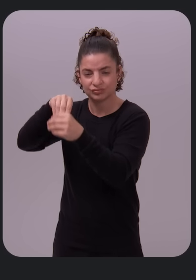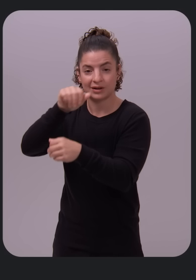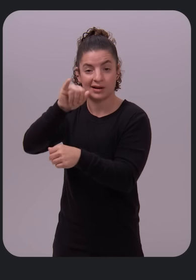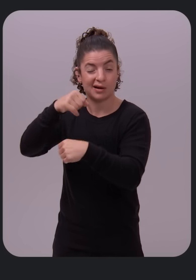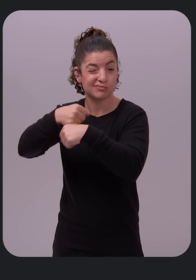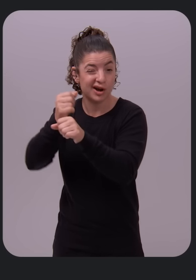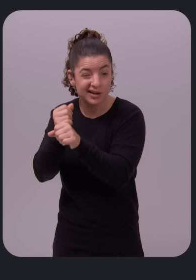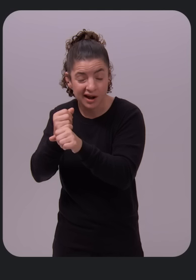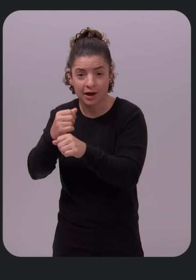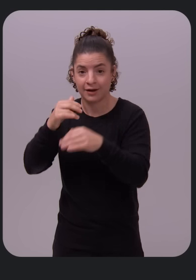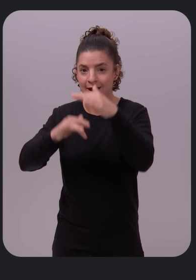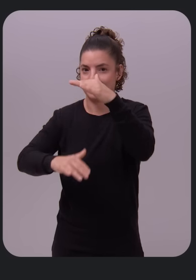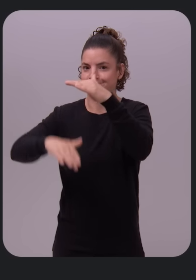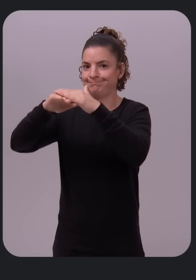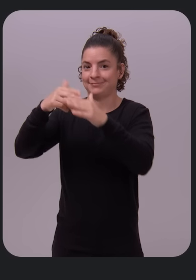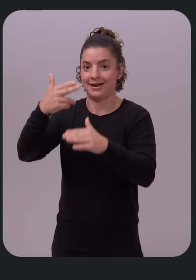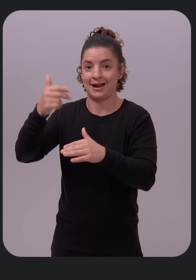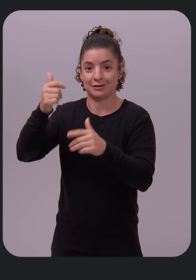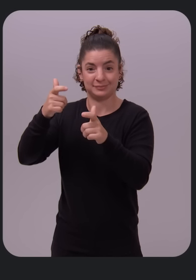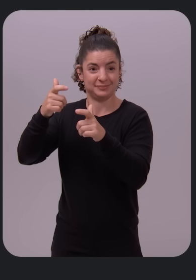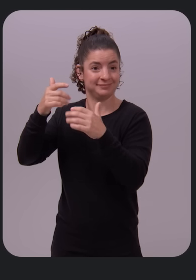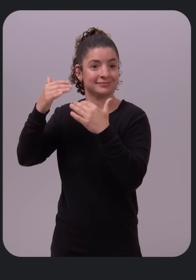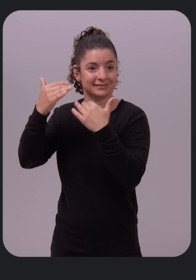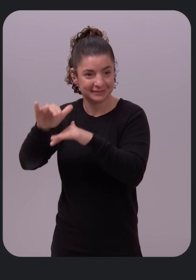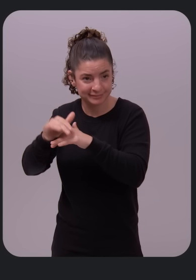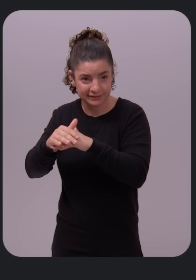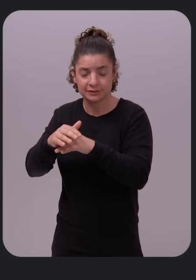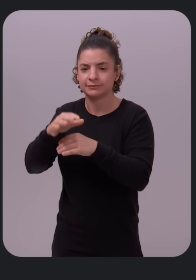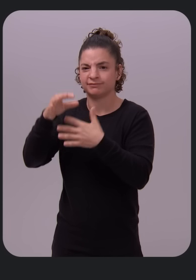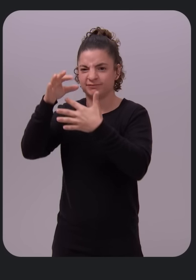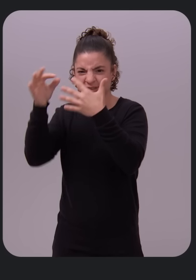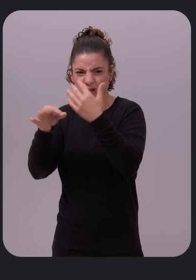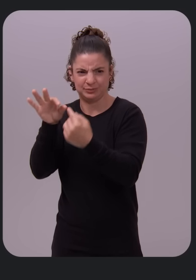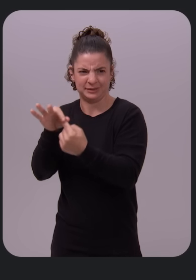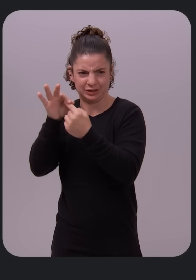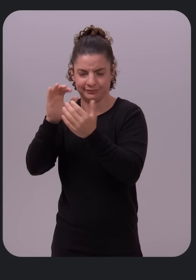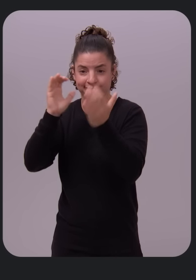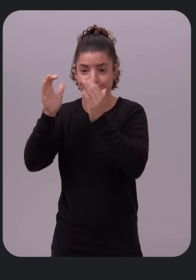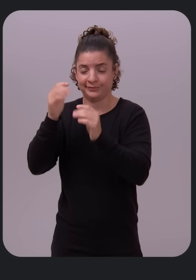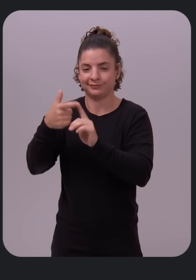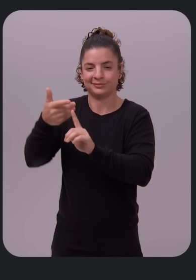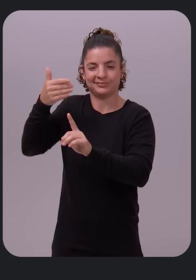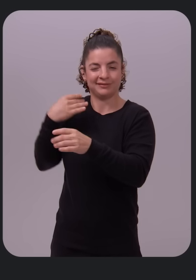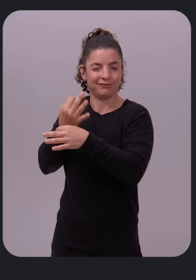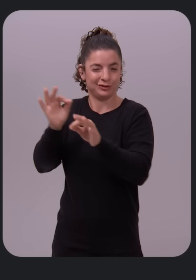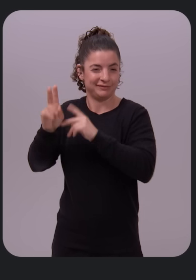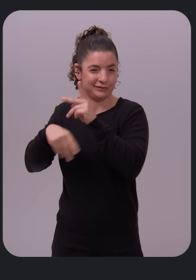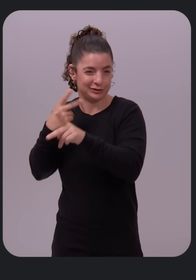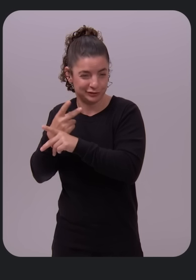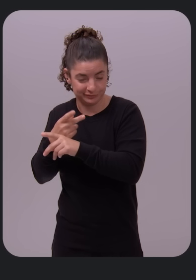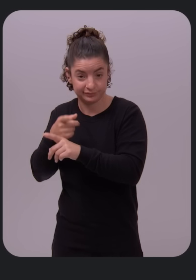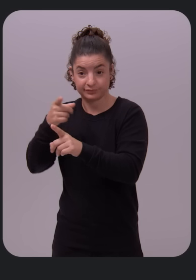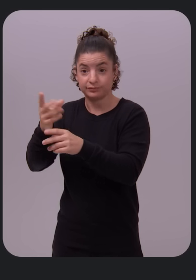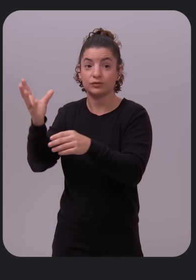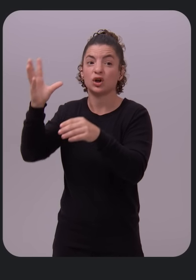with higher rate limits and special features compared to the free version. This includes the Pro version of the Gemini app